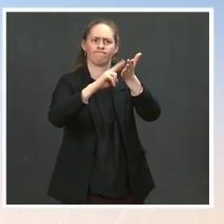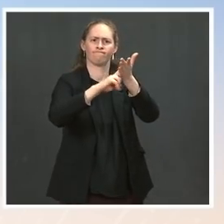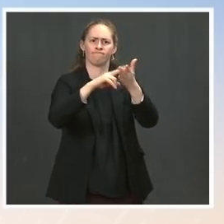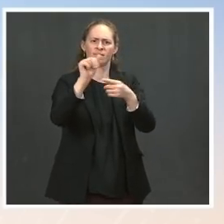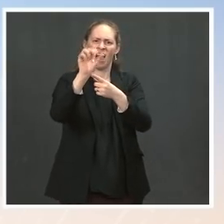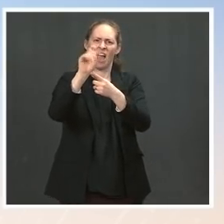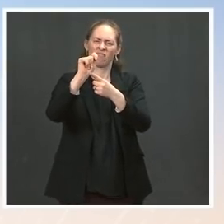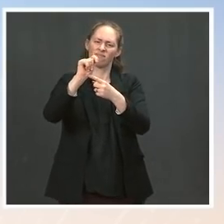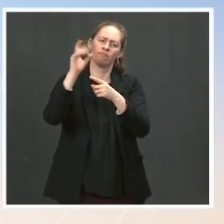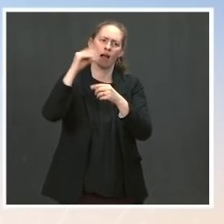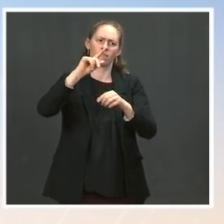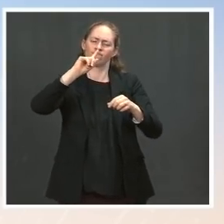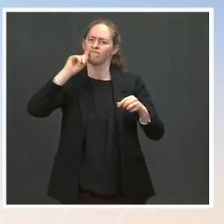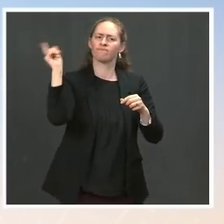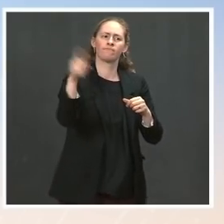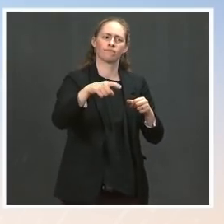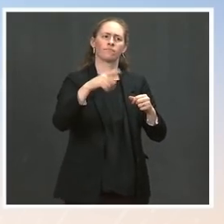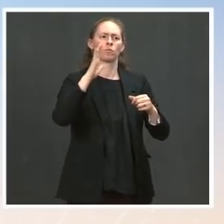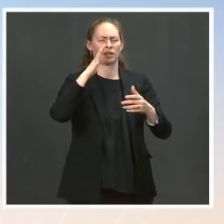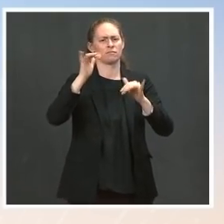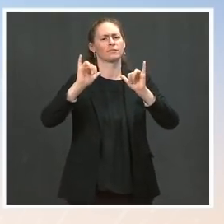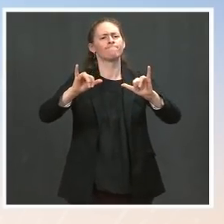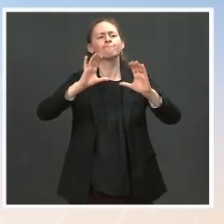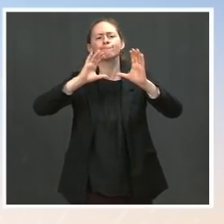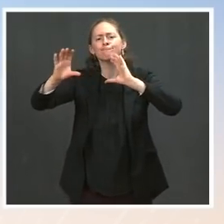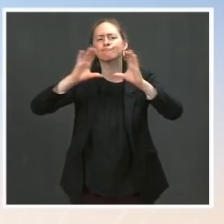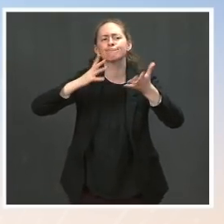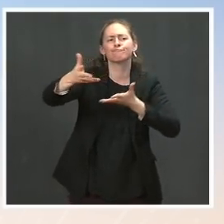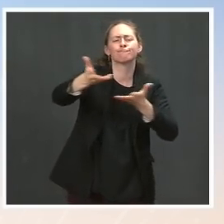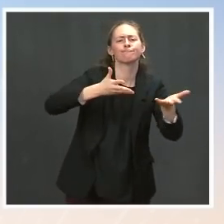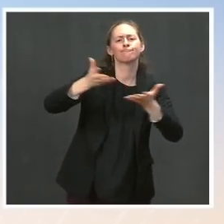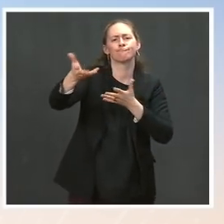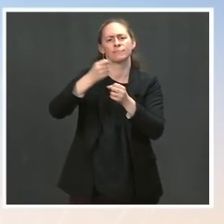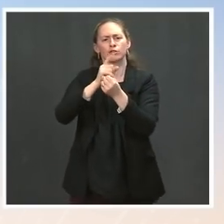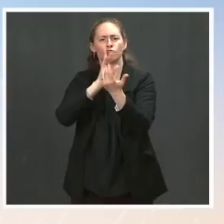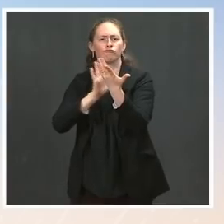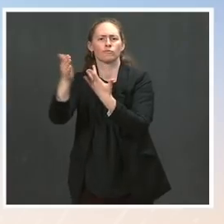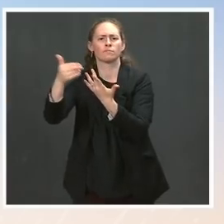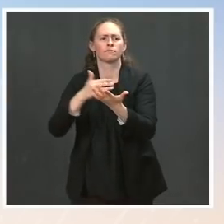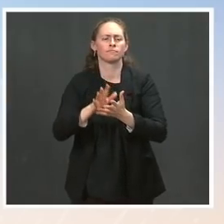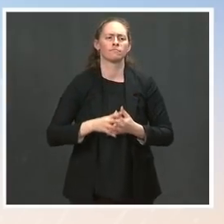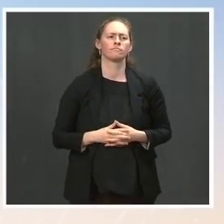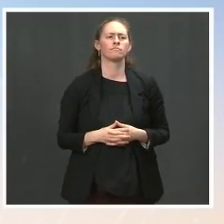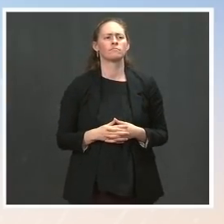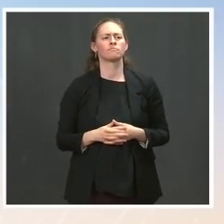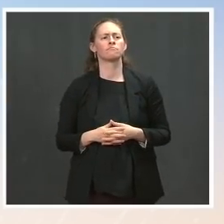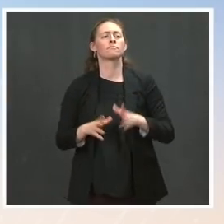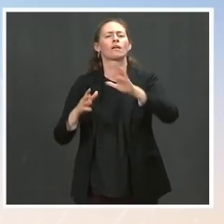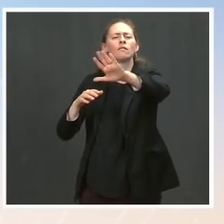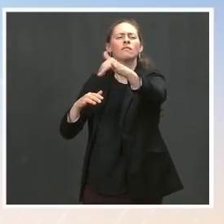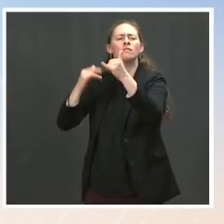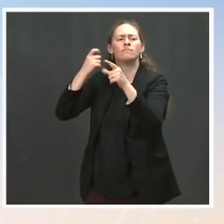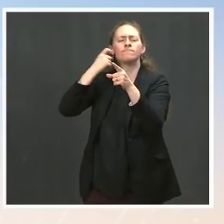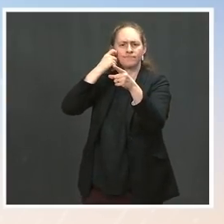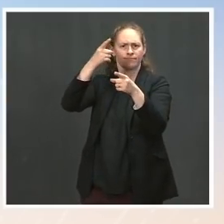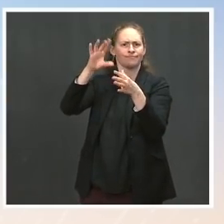The President is having this bipartisan meeting today, but what is your message to some congressional Republicans who have expressed skepticism about whether the White House